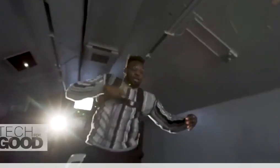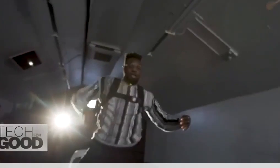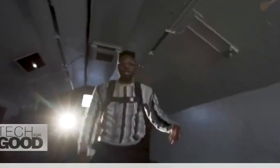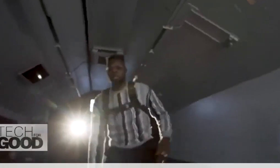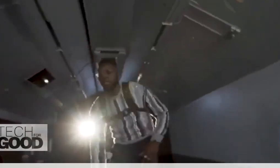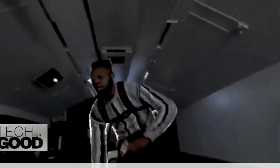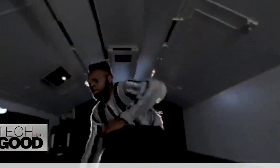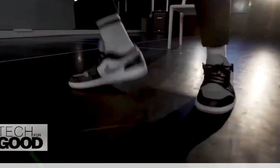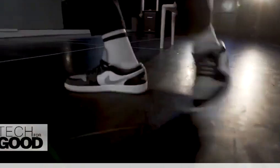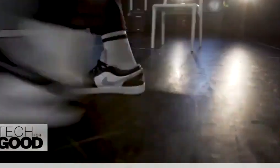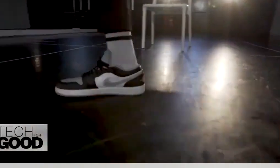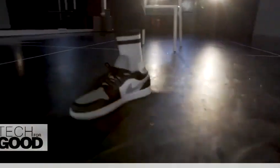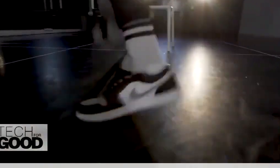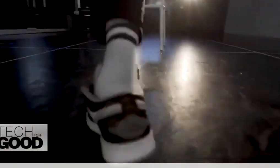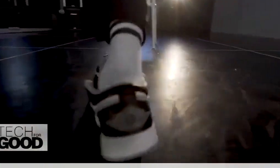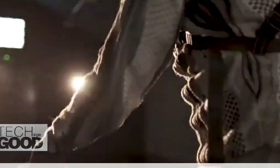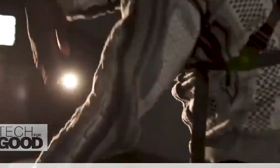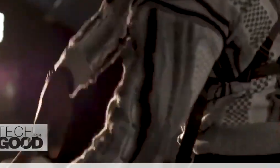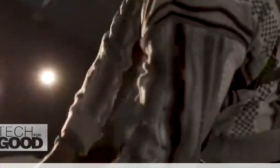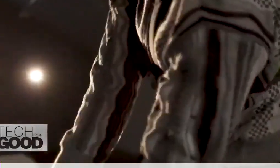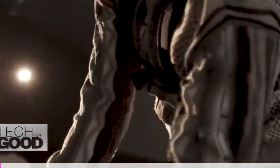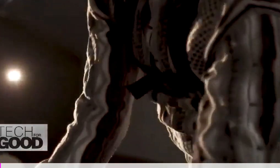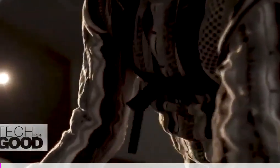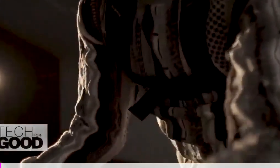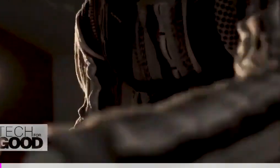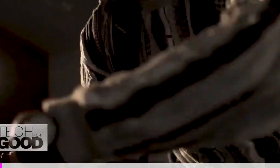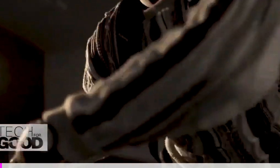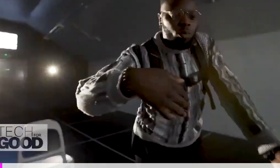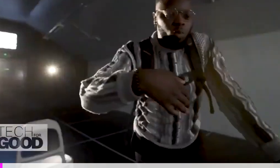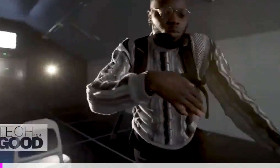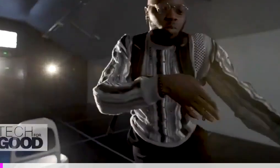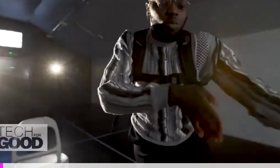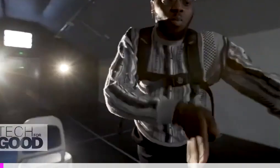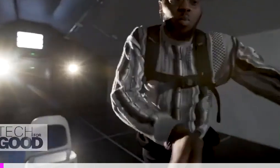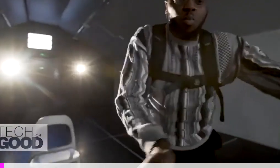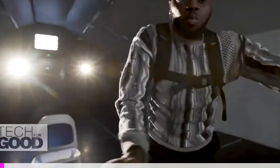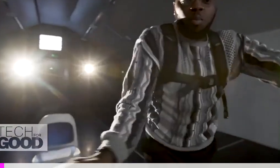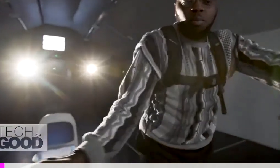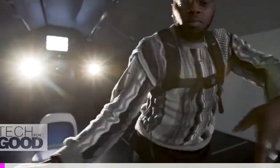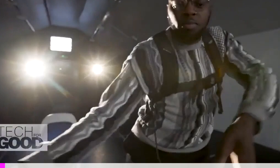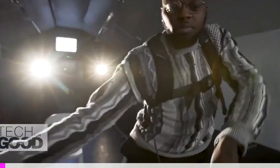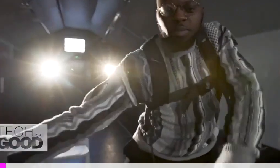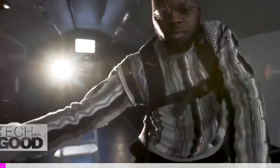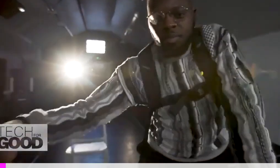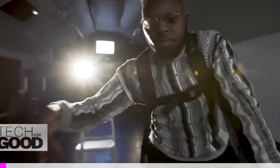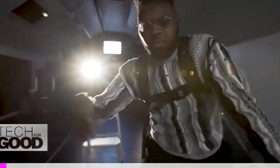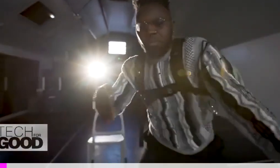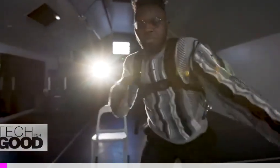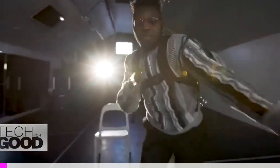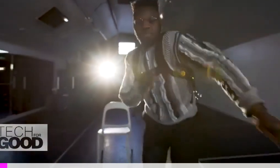It's my medicine. It's my escape. Professional dancer choreographer